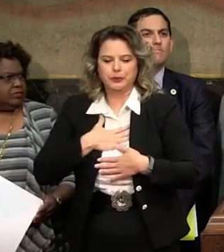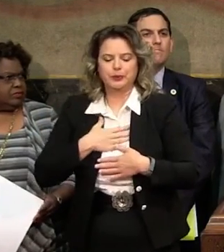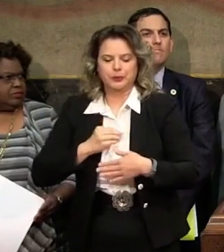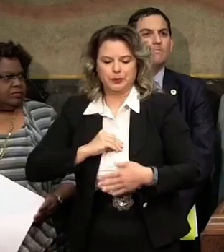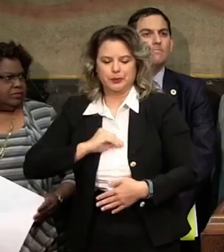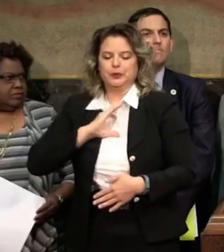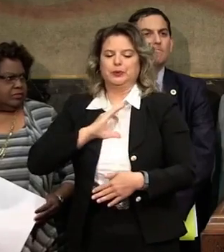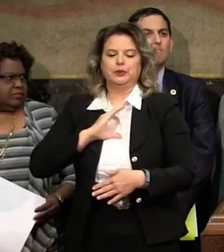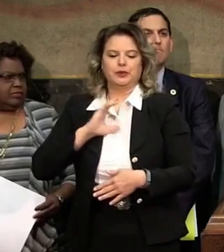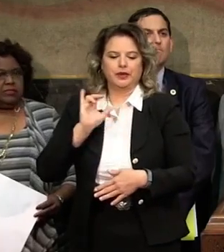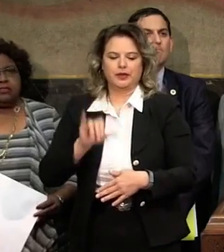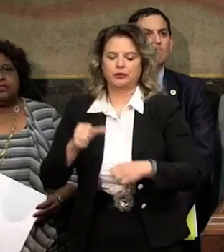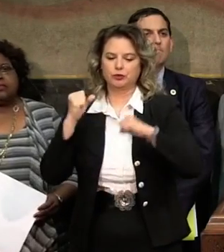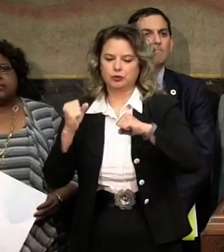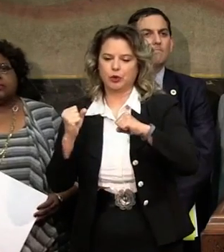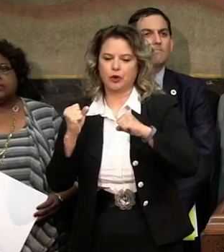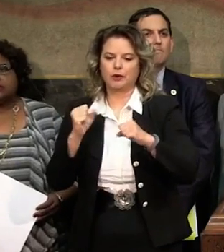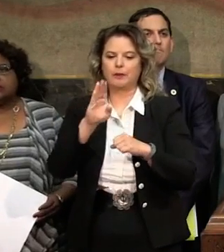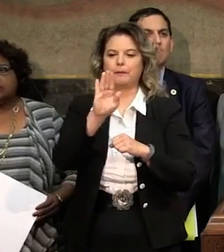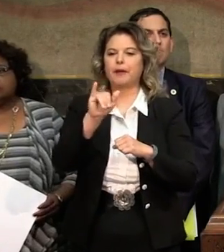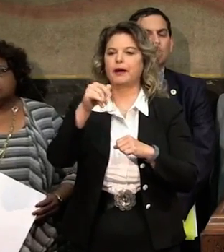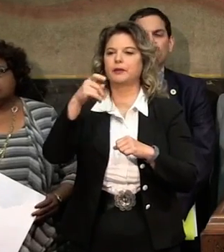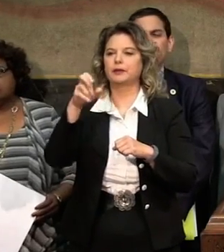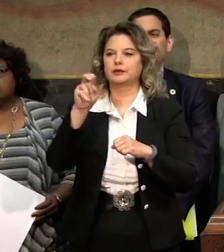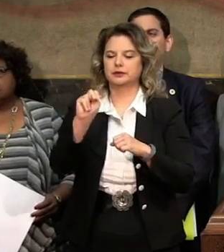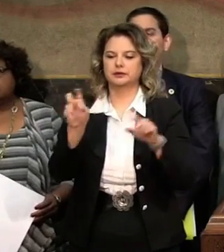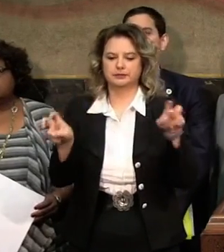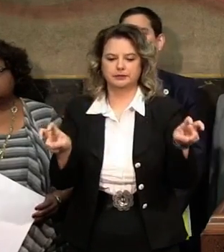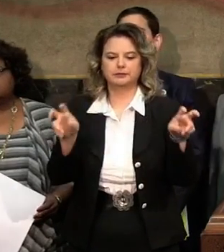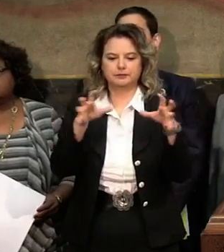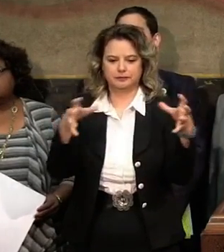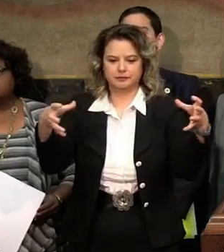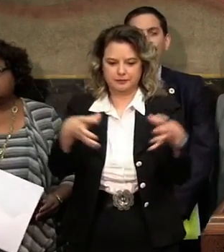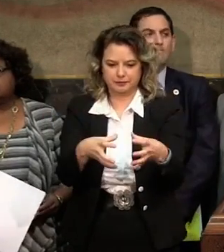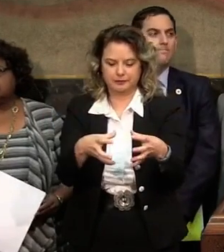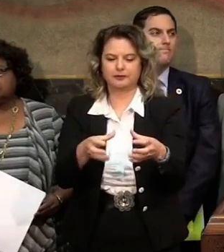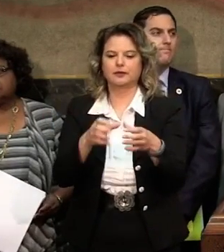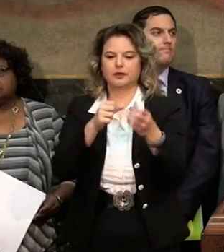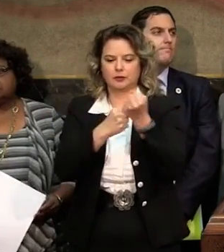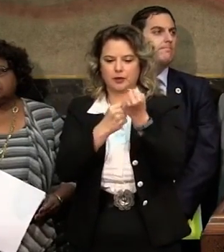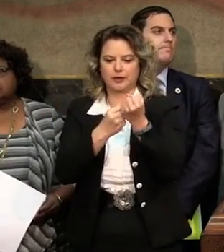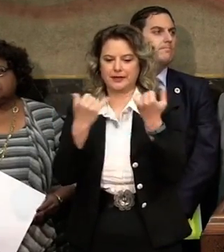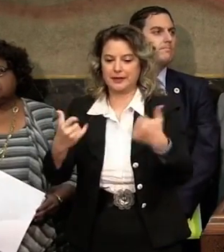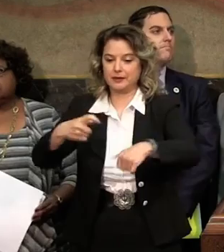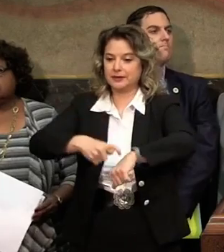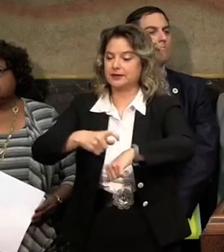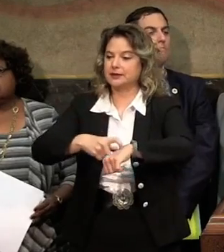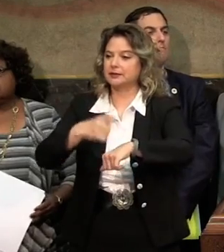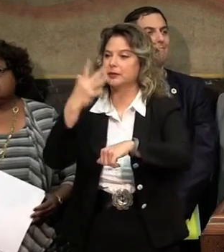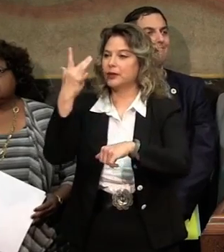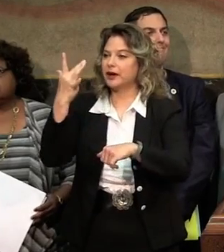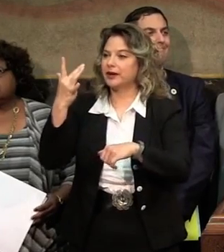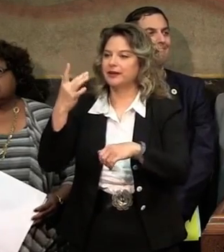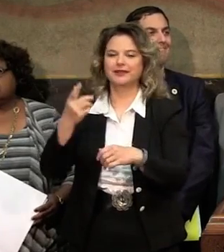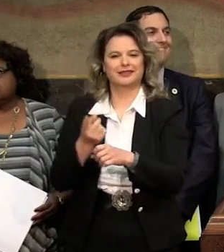I'm confident that now is the time and the only reason now is the time is because we didn't do it last year or the